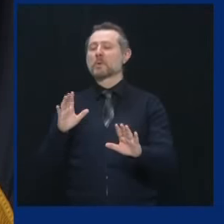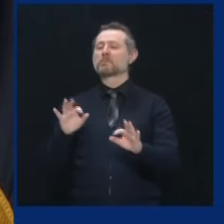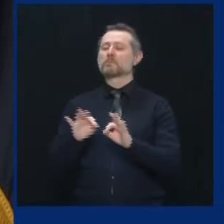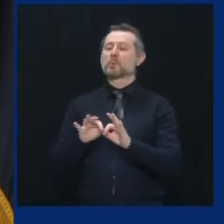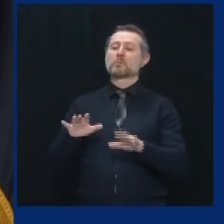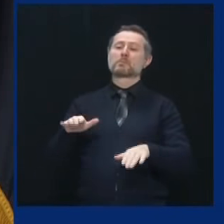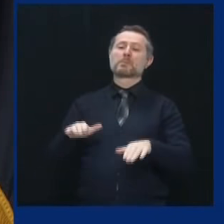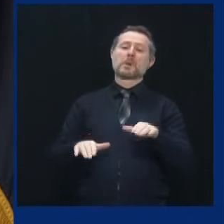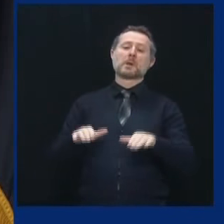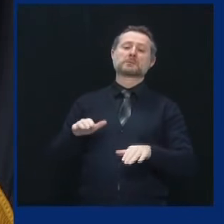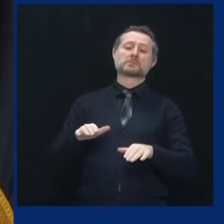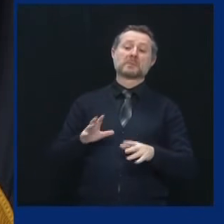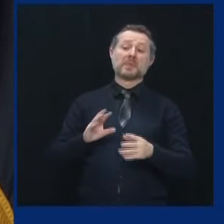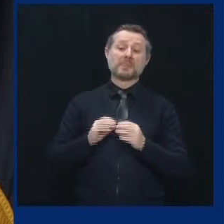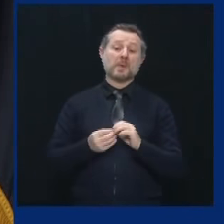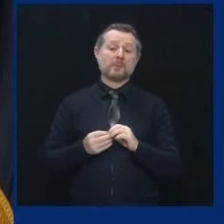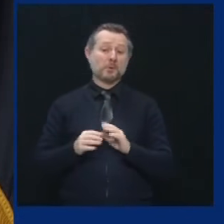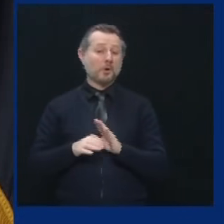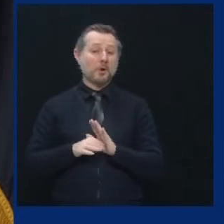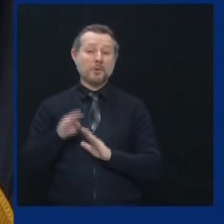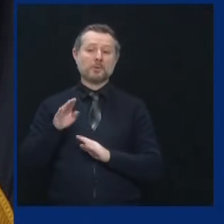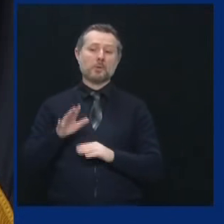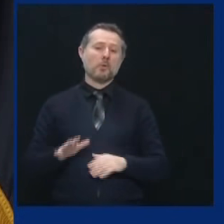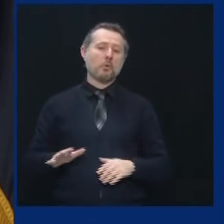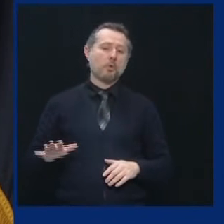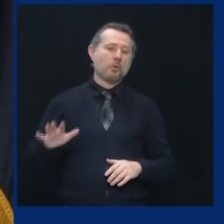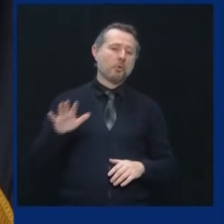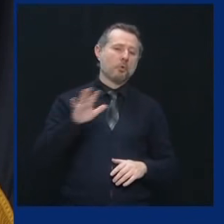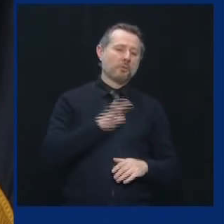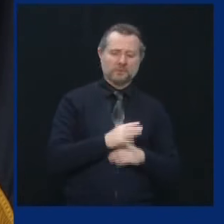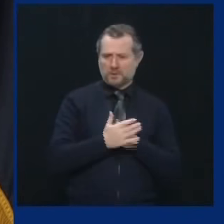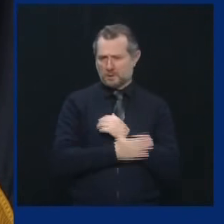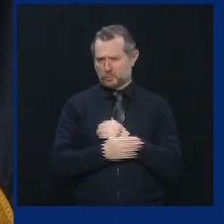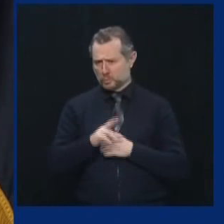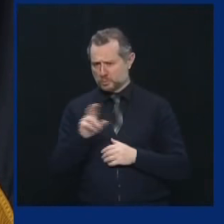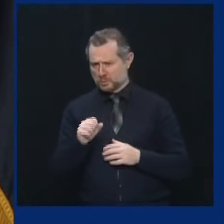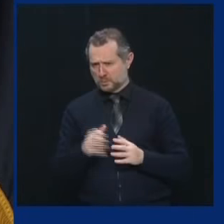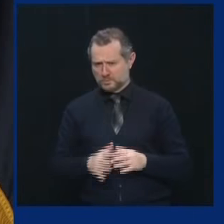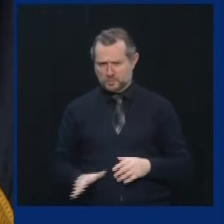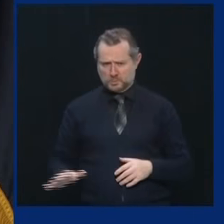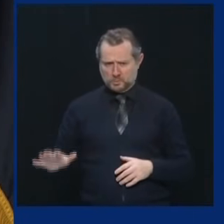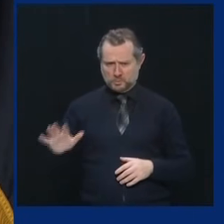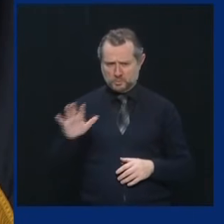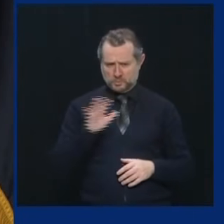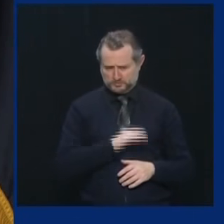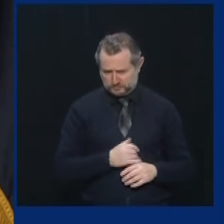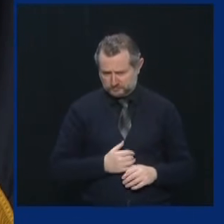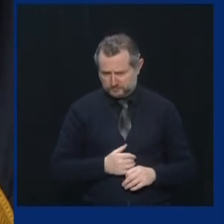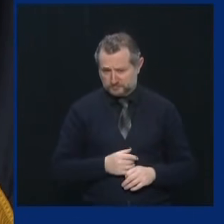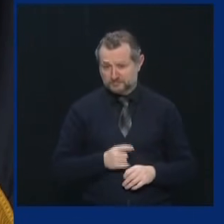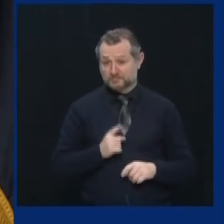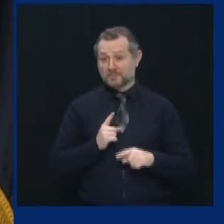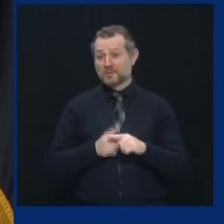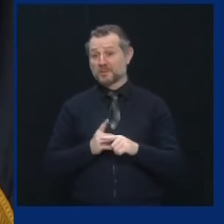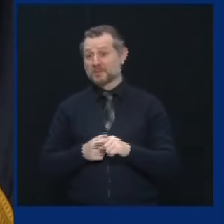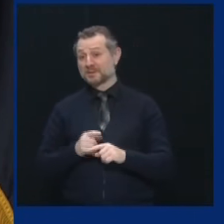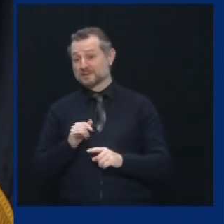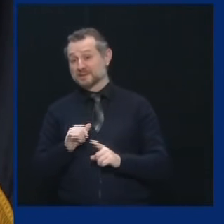WINDOW. WE'LL TAKE A BRIEF MOMENT FOR